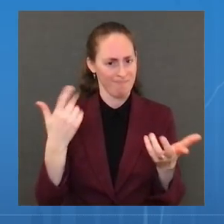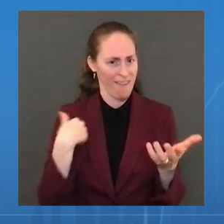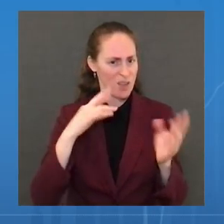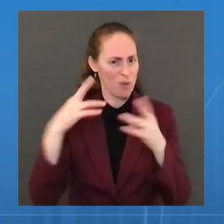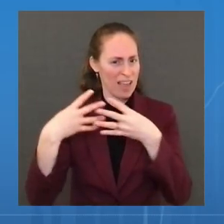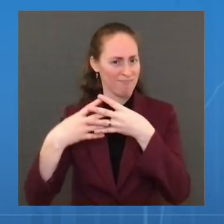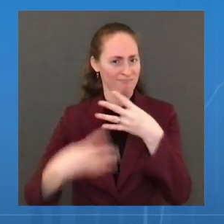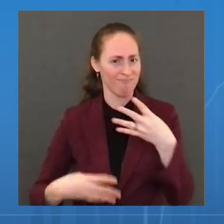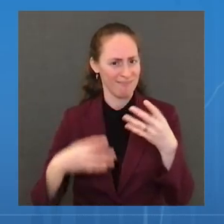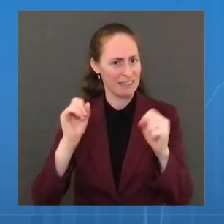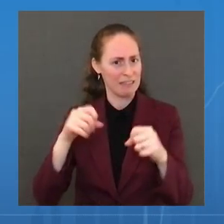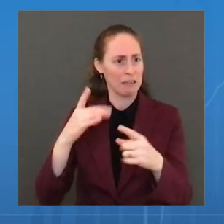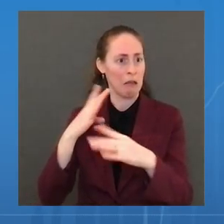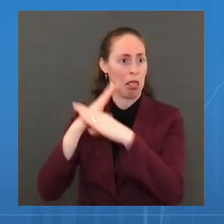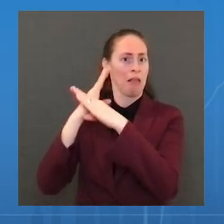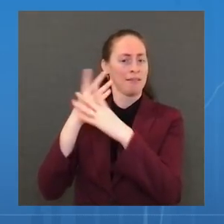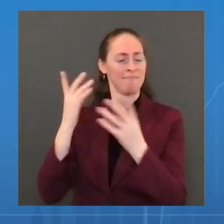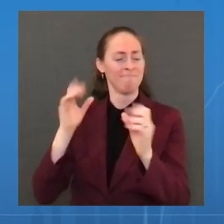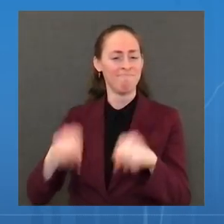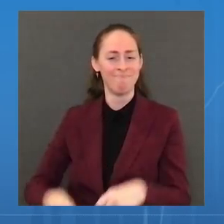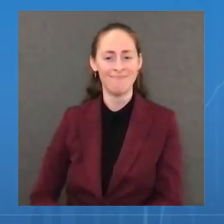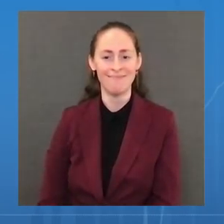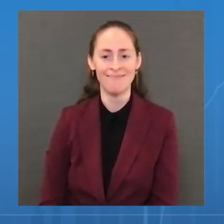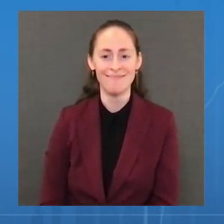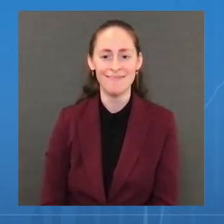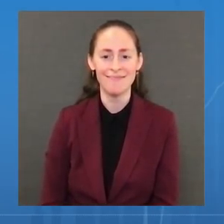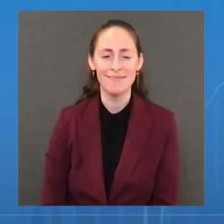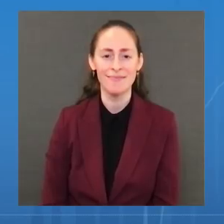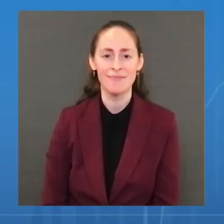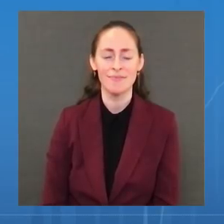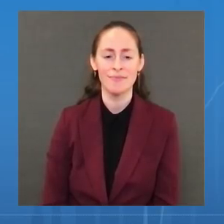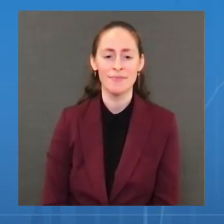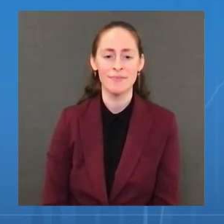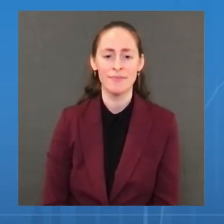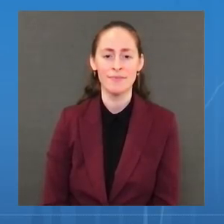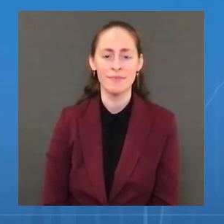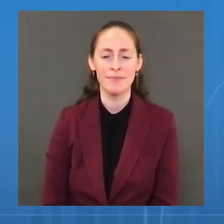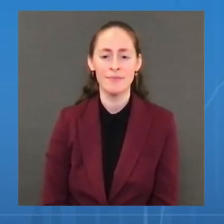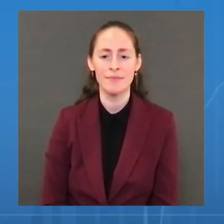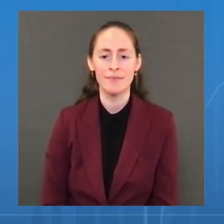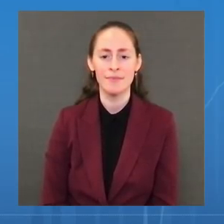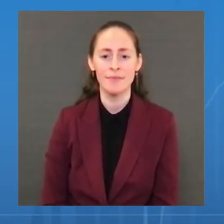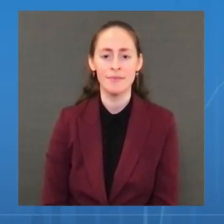Mr. Zients: Next question. Moderator: Zeke Miller, AP. The Press: Thanks all for doing this.